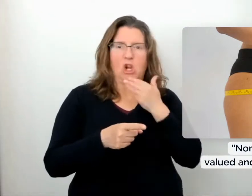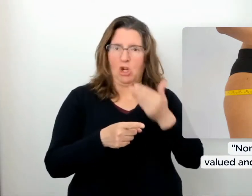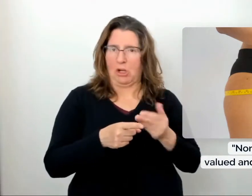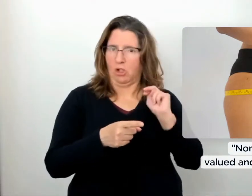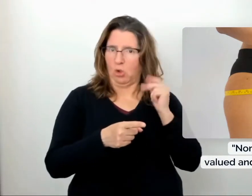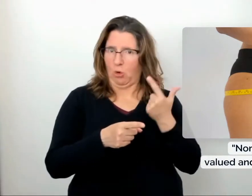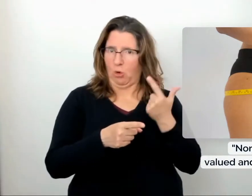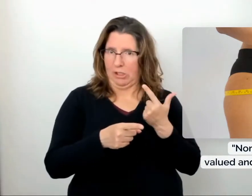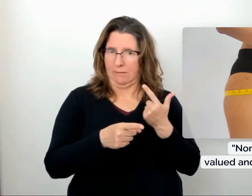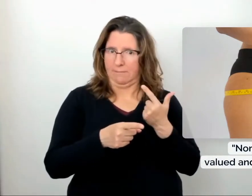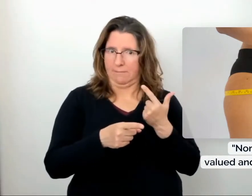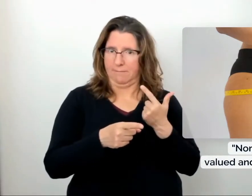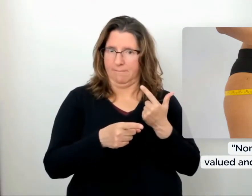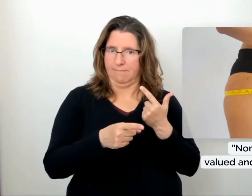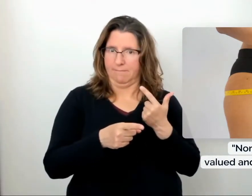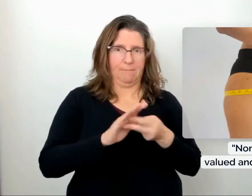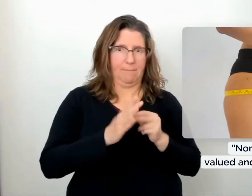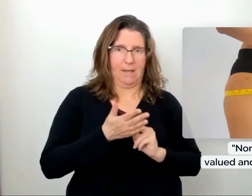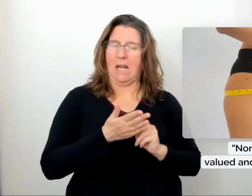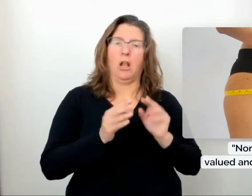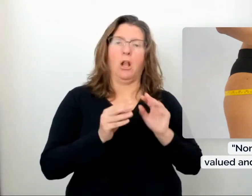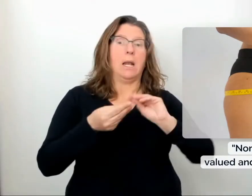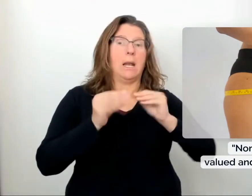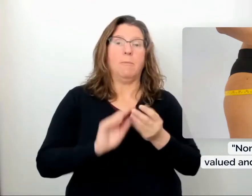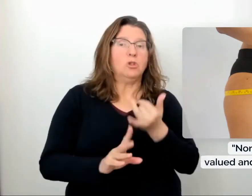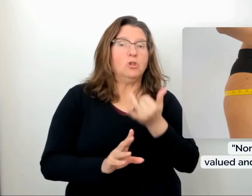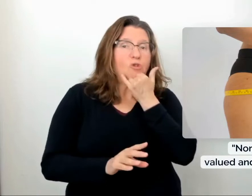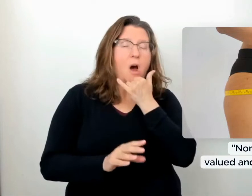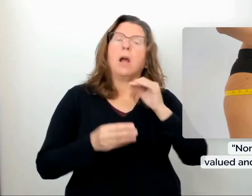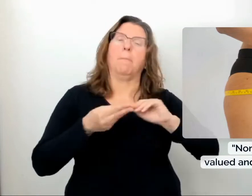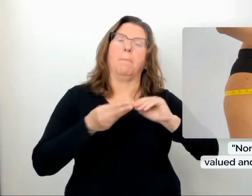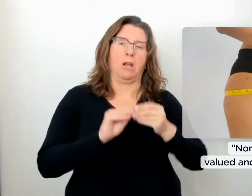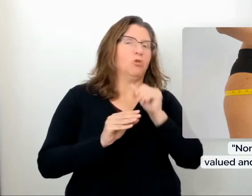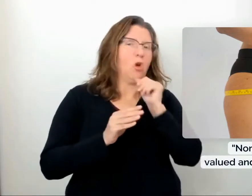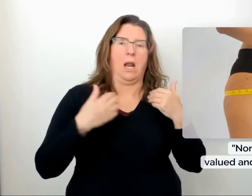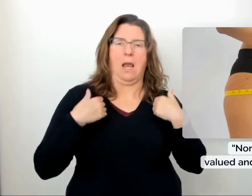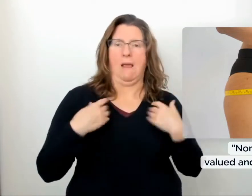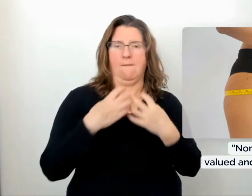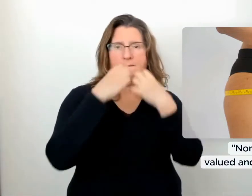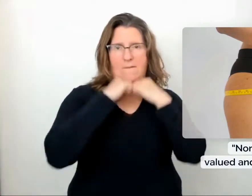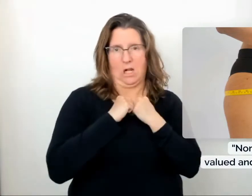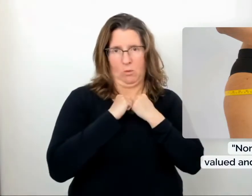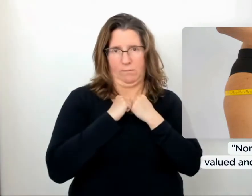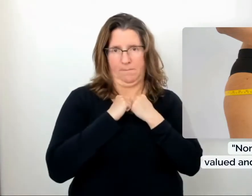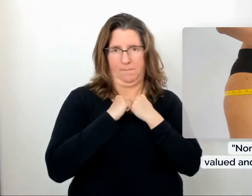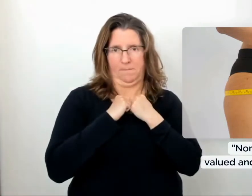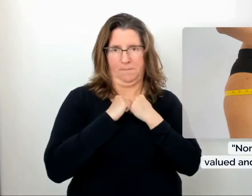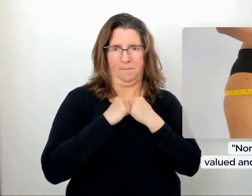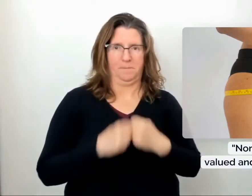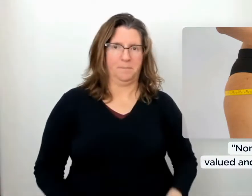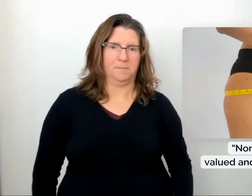If your number is outside the range of normal then you are less valued.